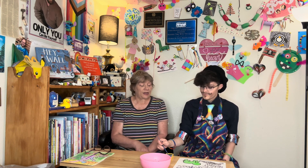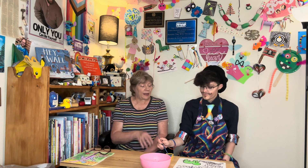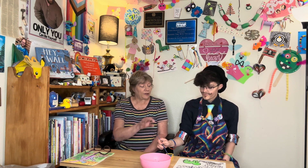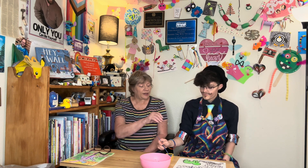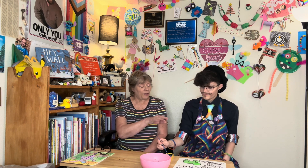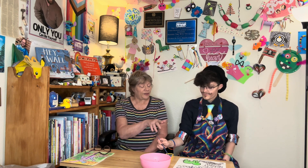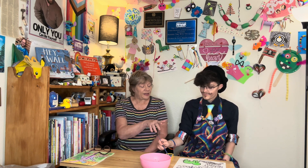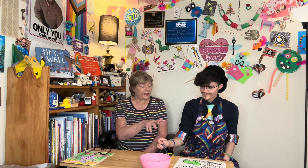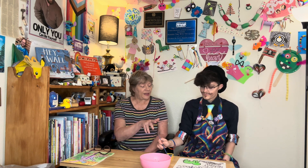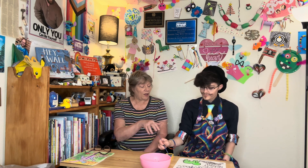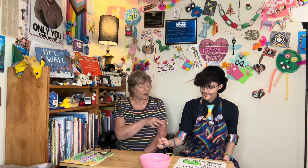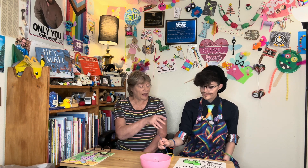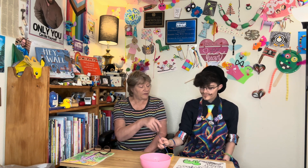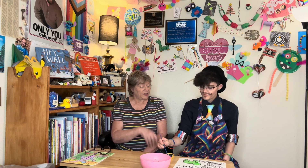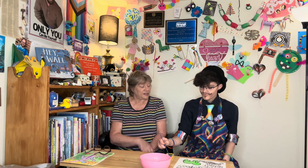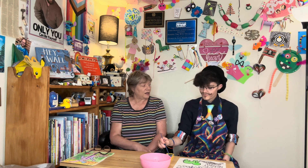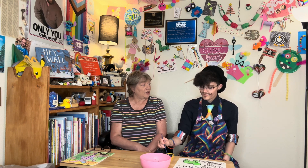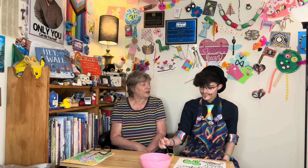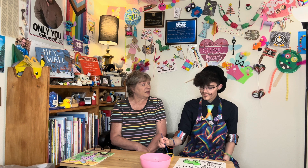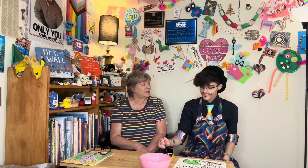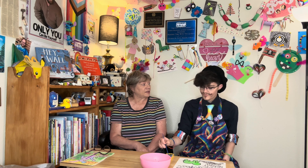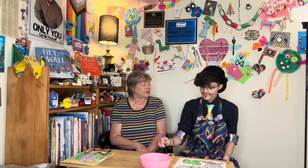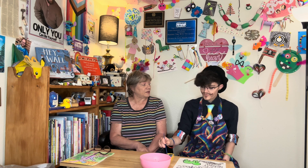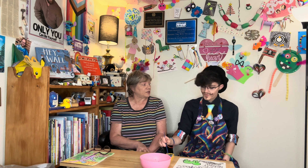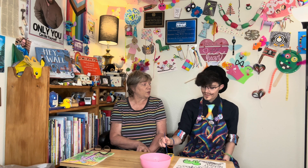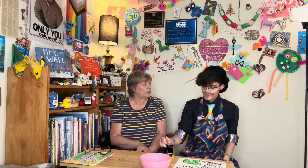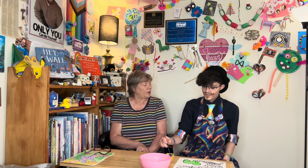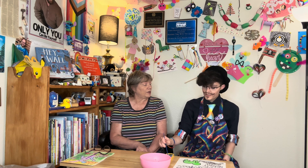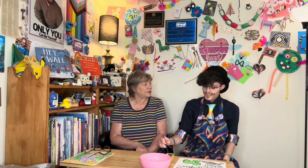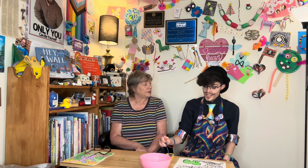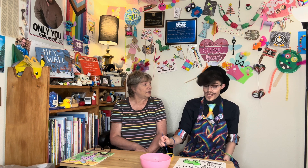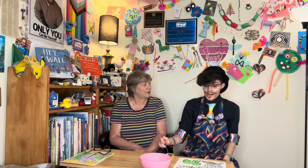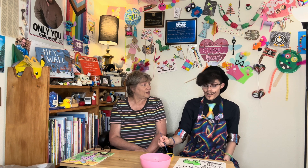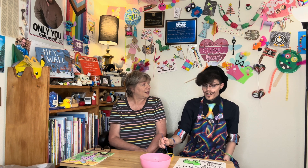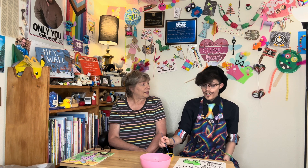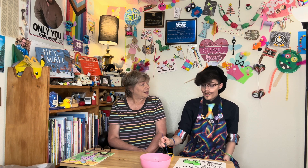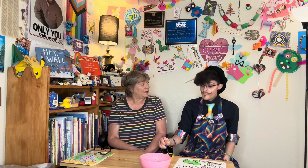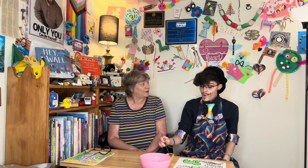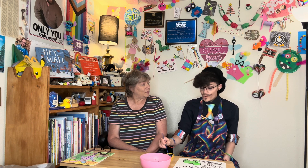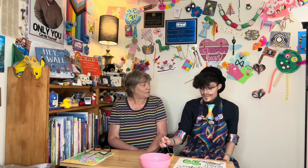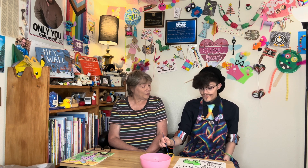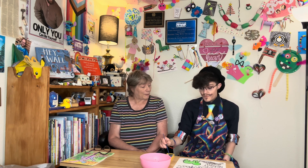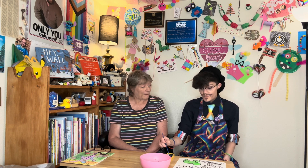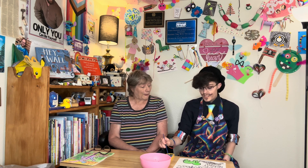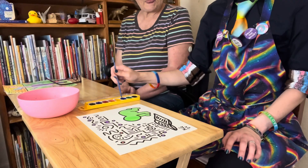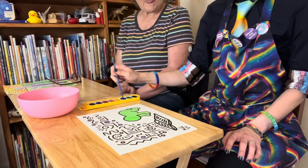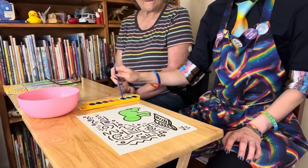style, did they all kind of contain all of these squiggle-wiggles? And... KAI: Most of them did, yes,